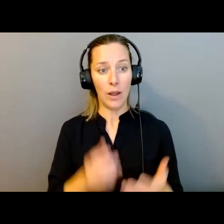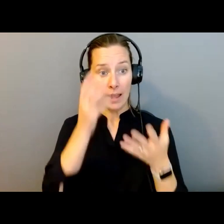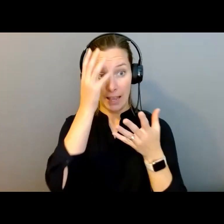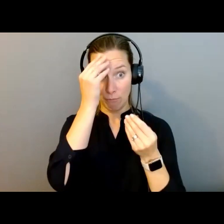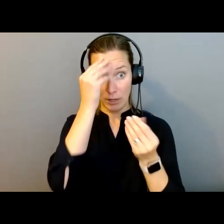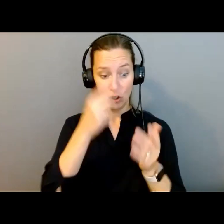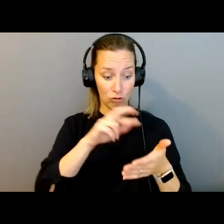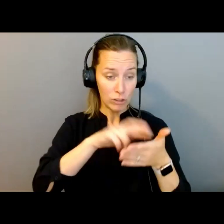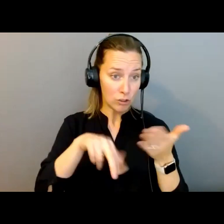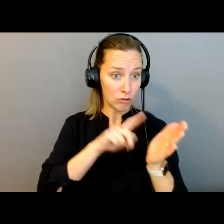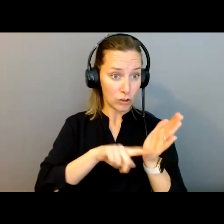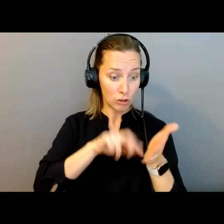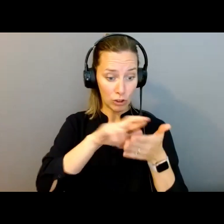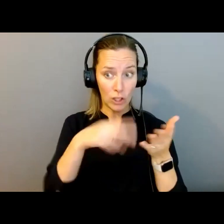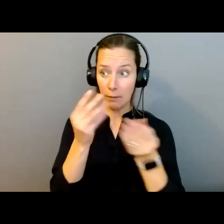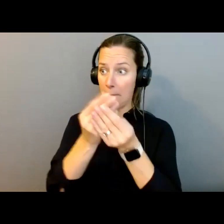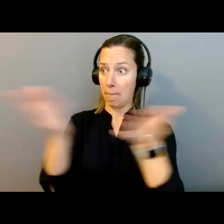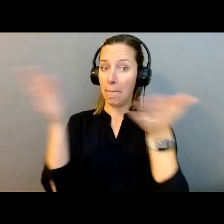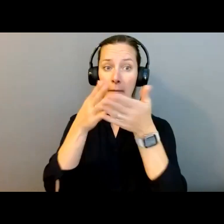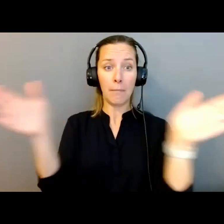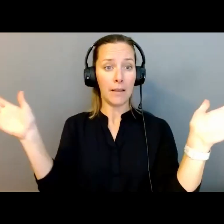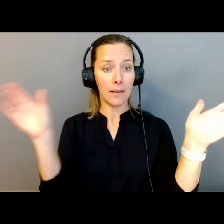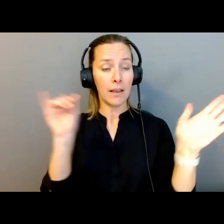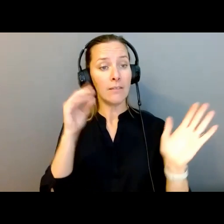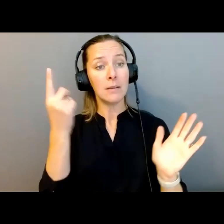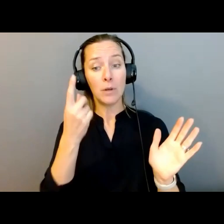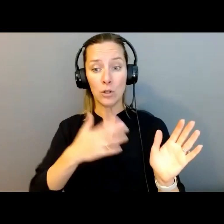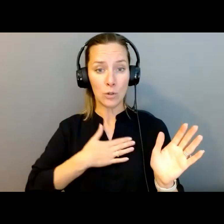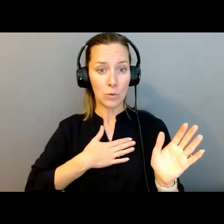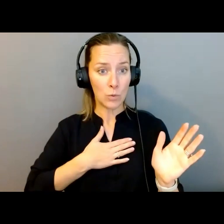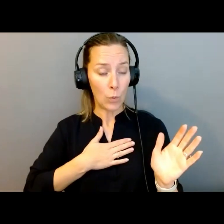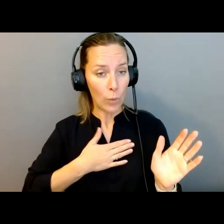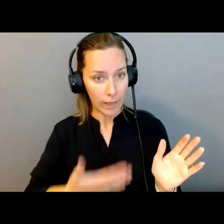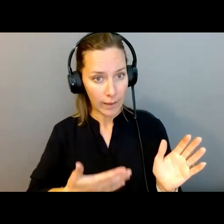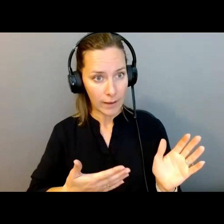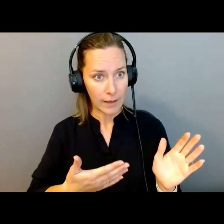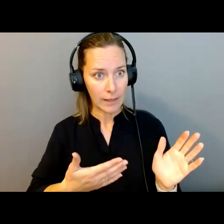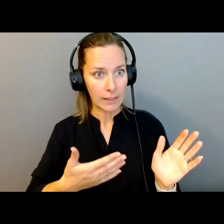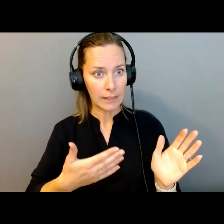if somebody's willing to talk about the impact that this research has on their own life,